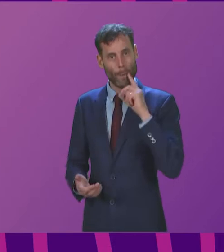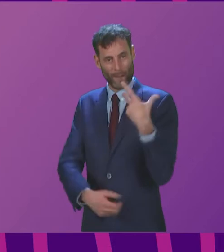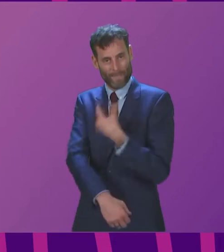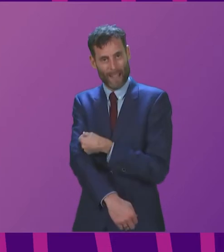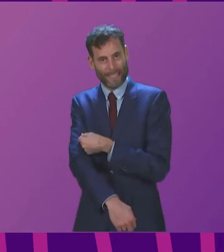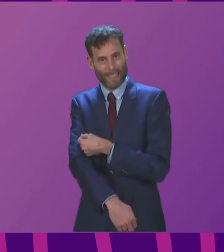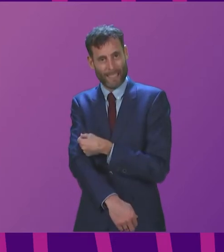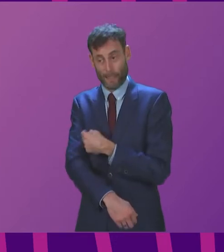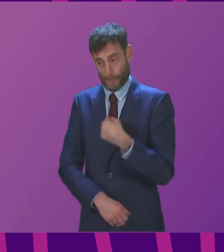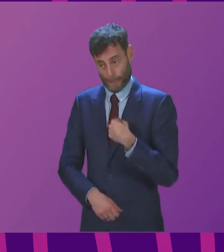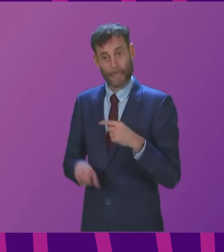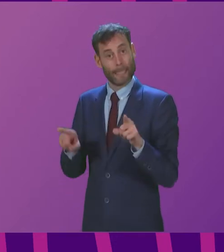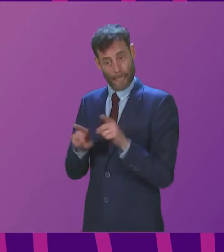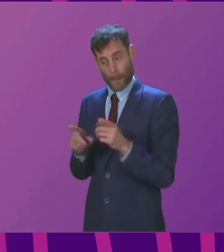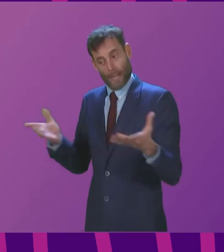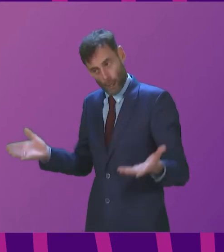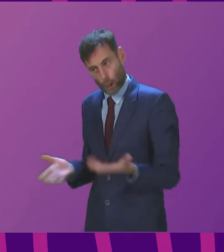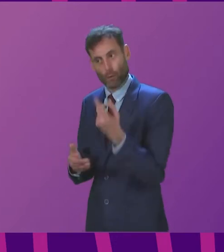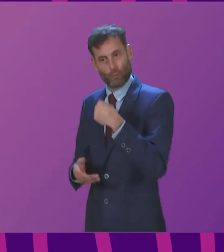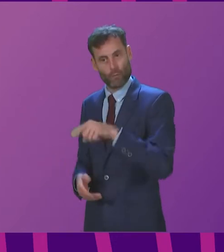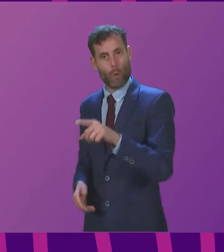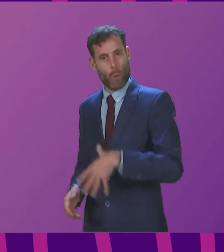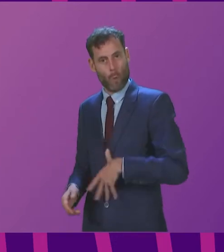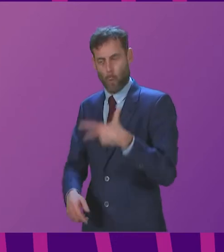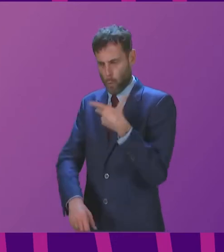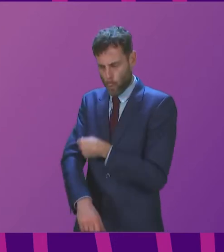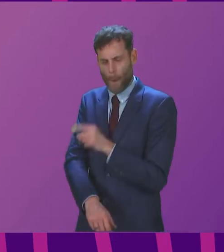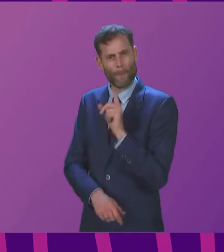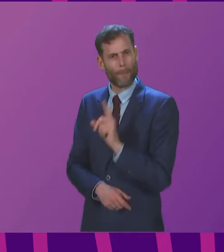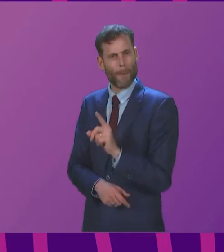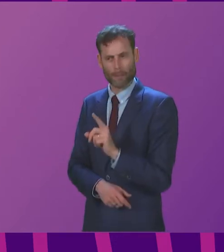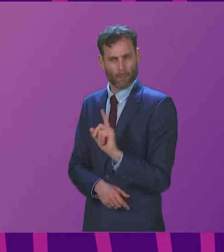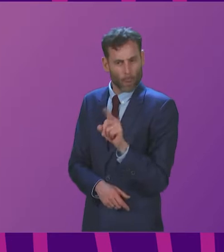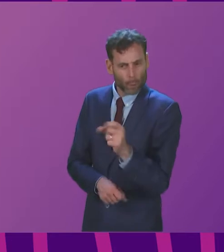I, too, encourage them to do so. What action is the Scottish Government taking to ensure